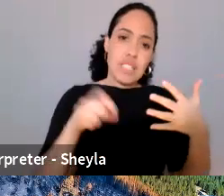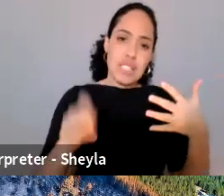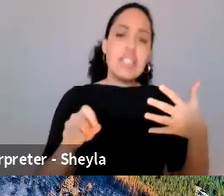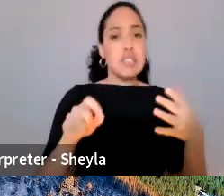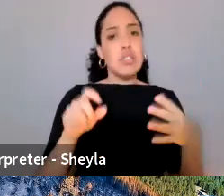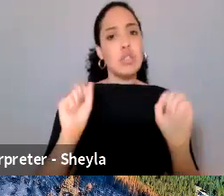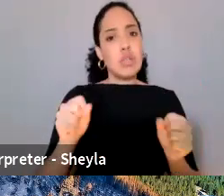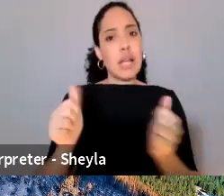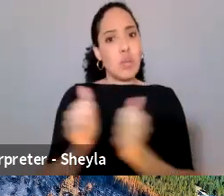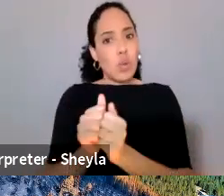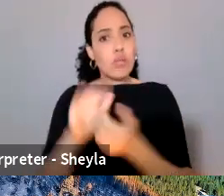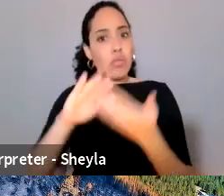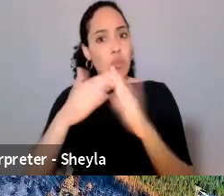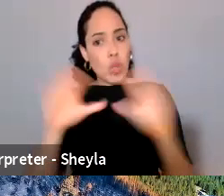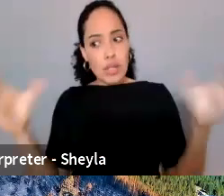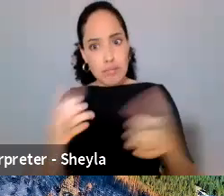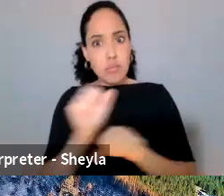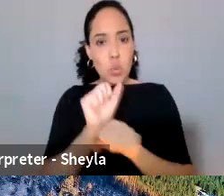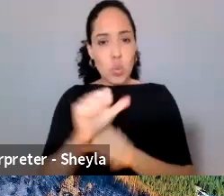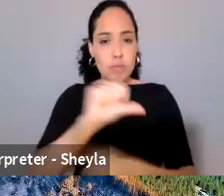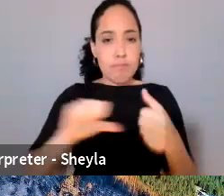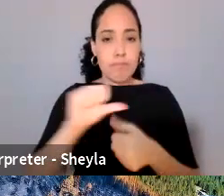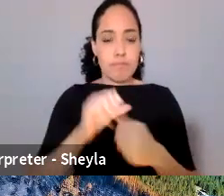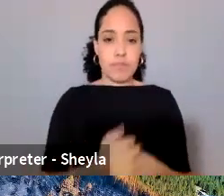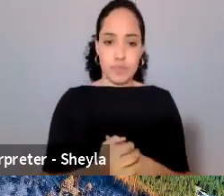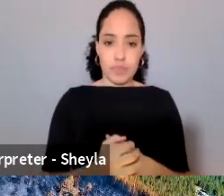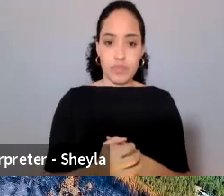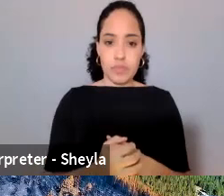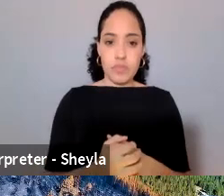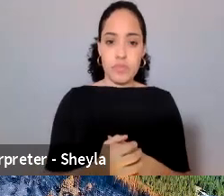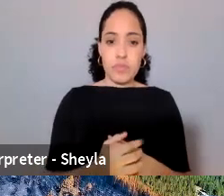county we're entering our eighth year of wildfire partners where we work to provide this technical